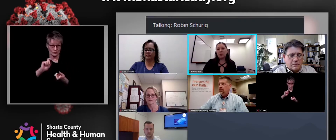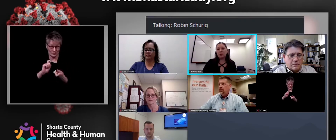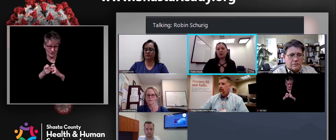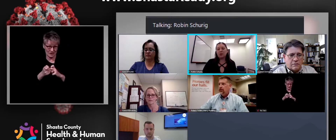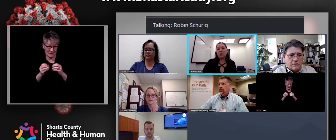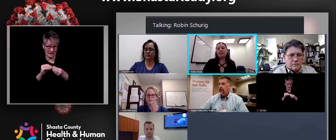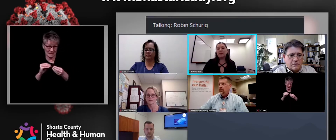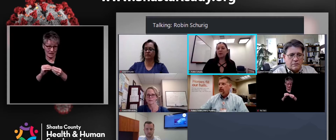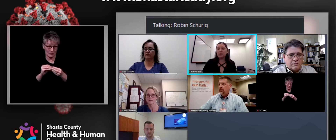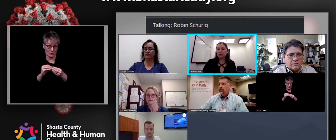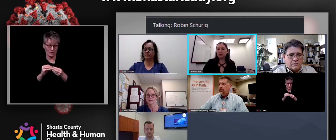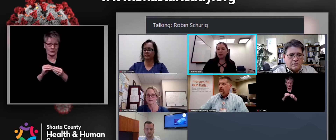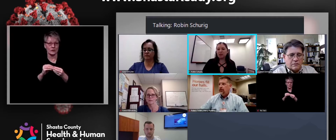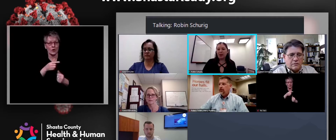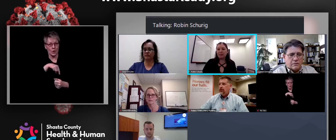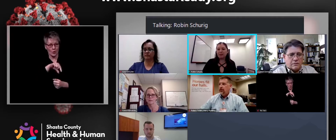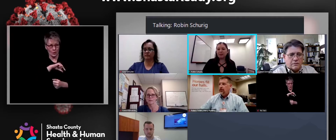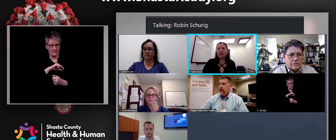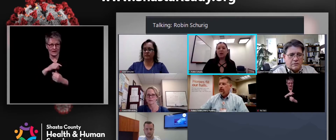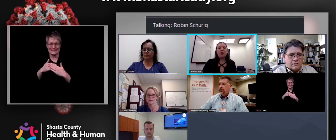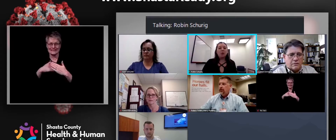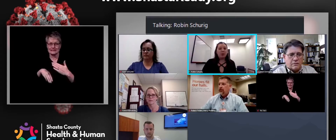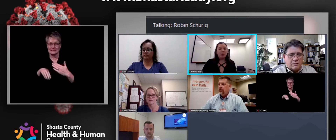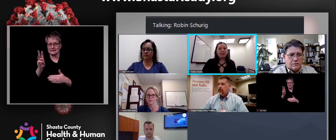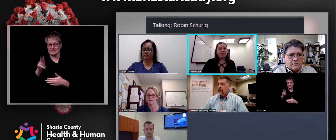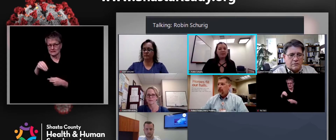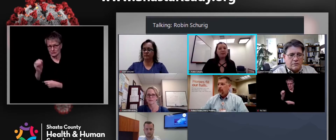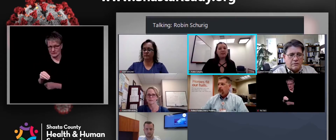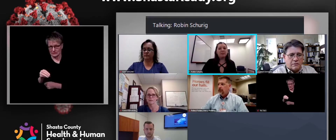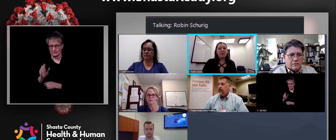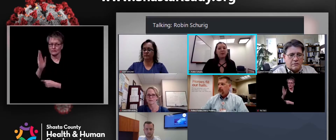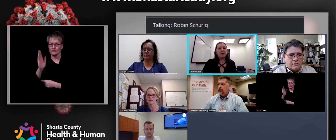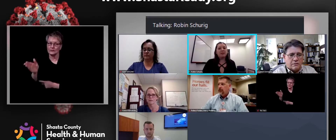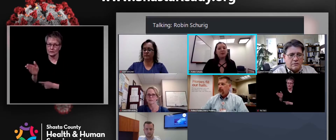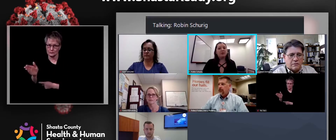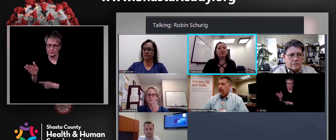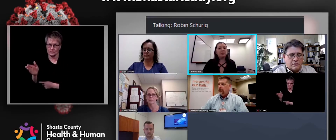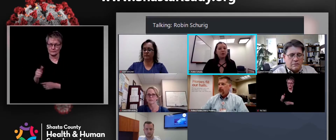move to the orange once that threshold change happens. We would still need to meet the criteria